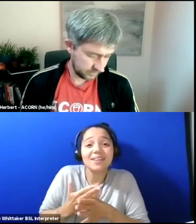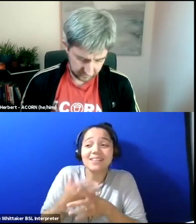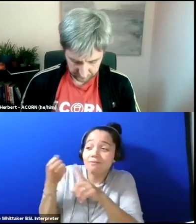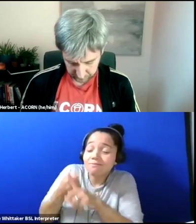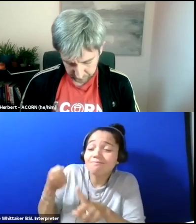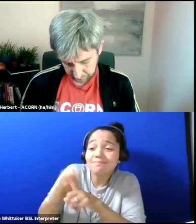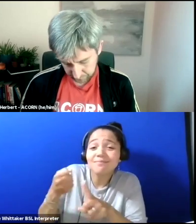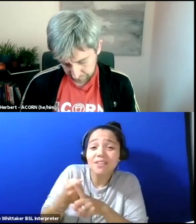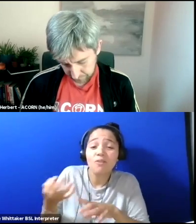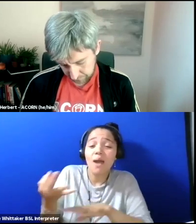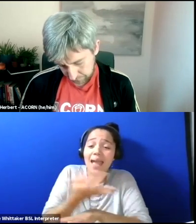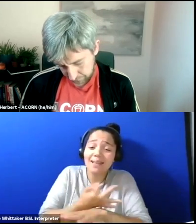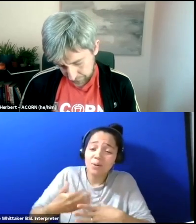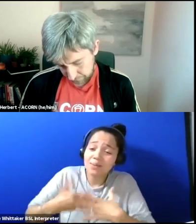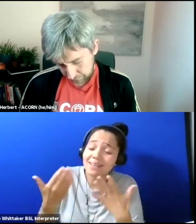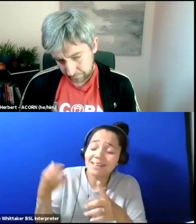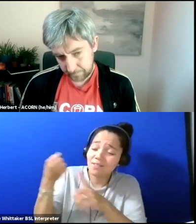eight hour days and fought for sick pay.